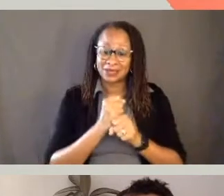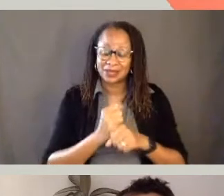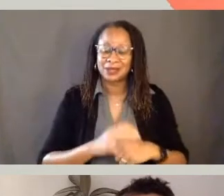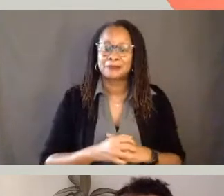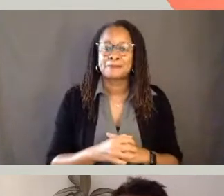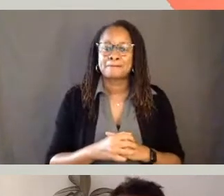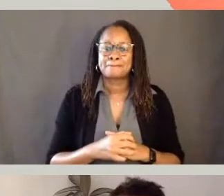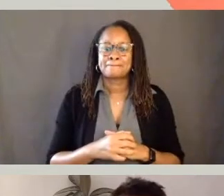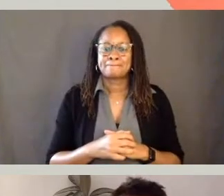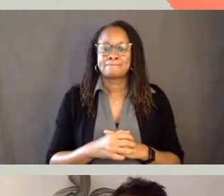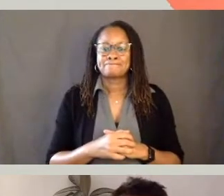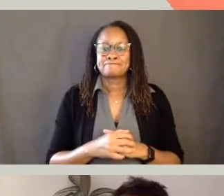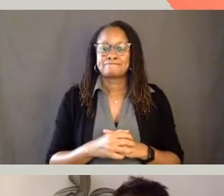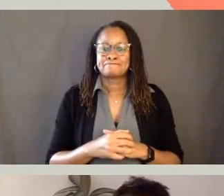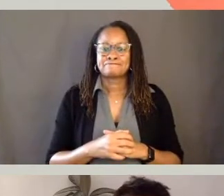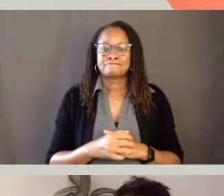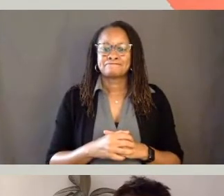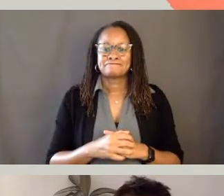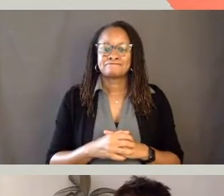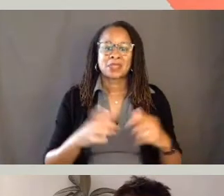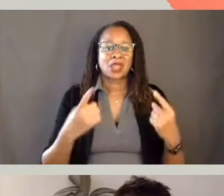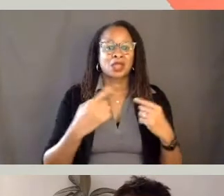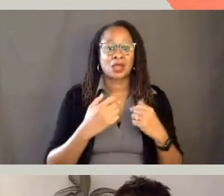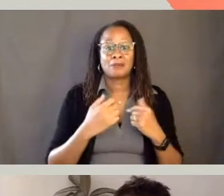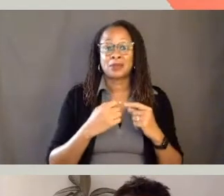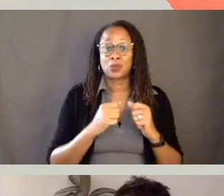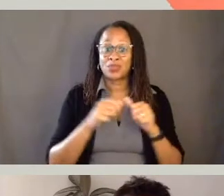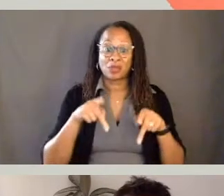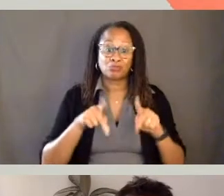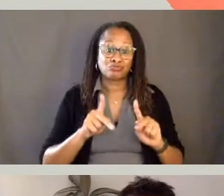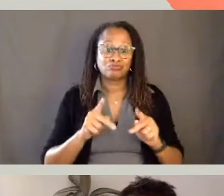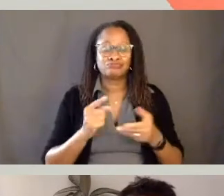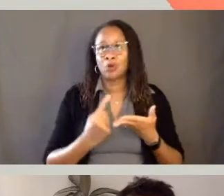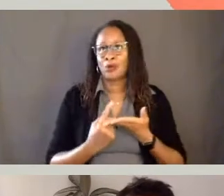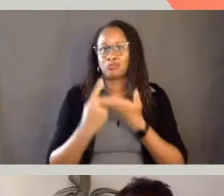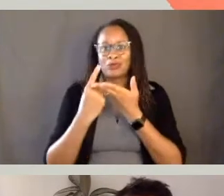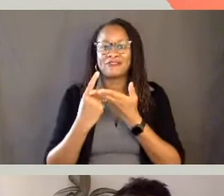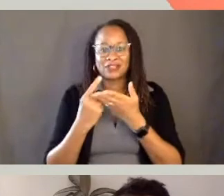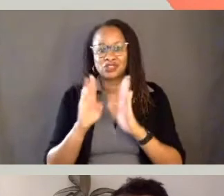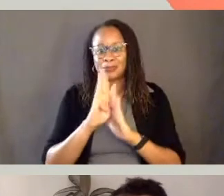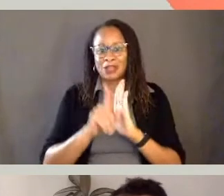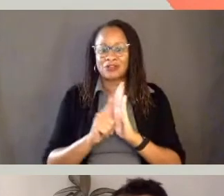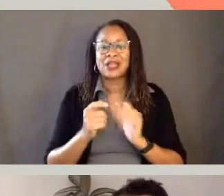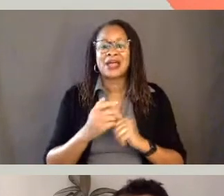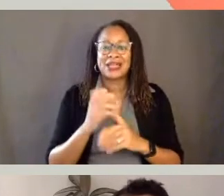Not coming with like a privilege background and then diving into these worlds.